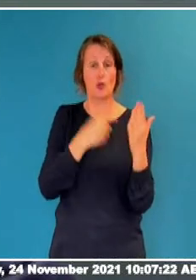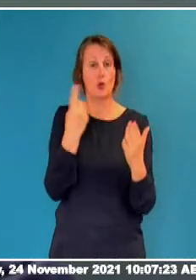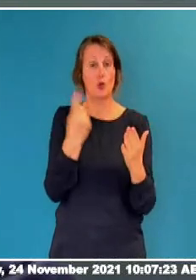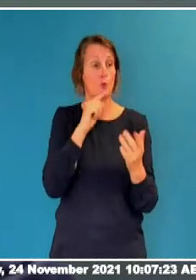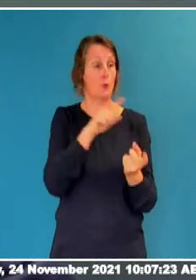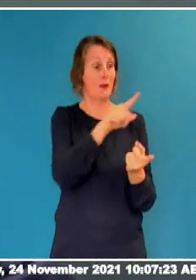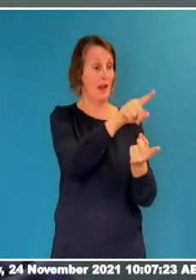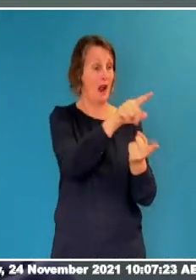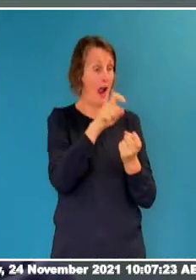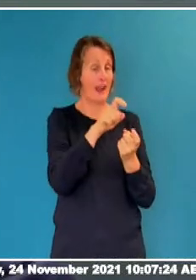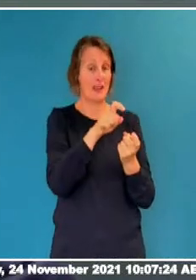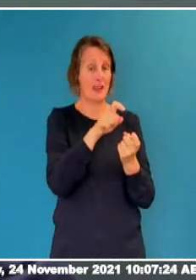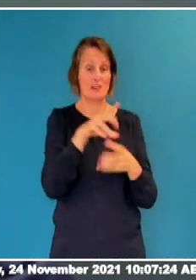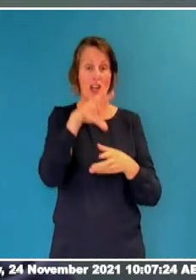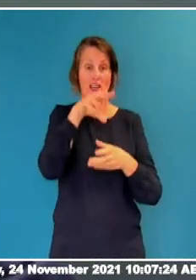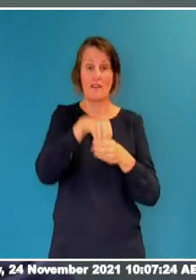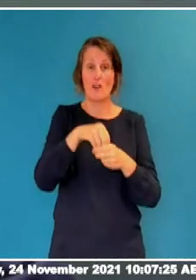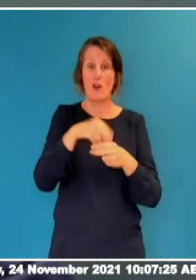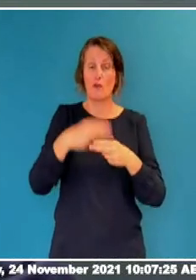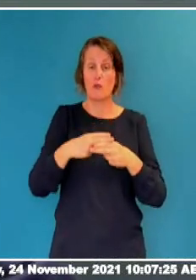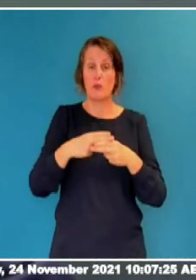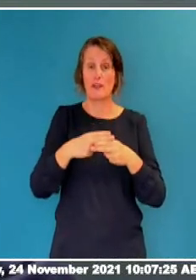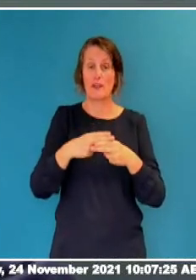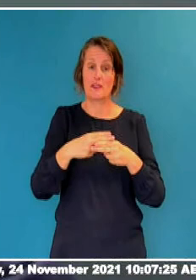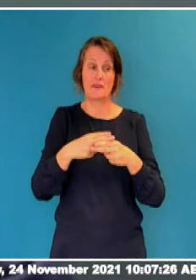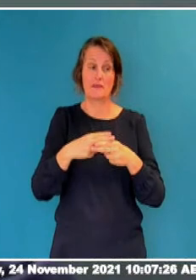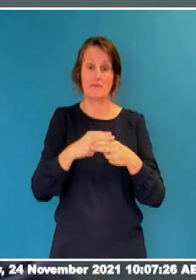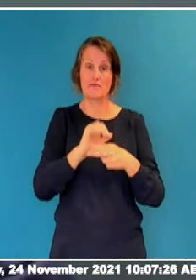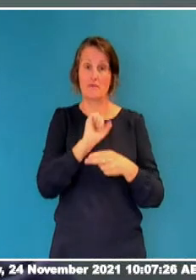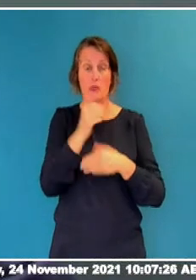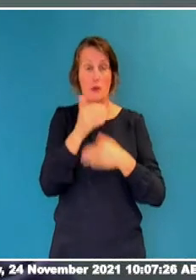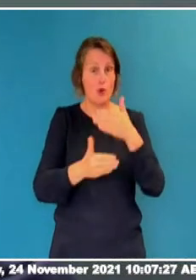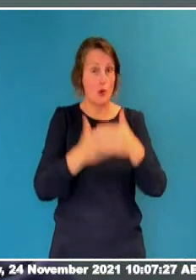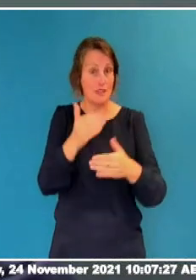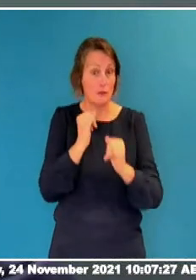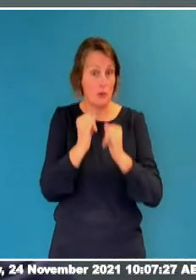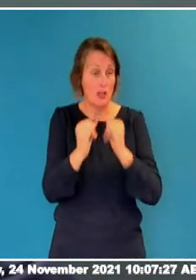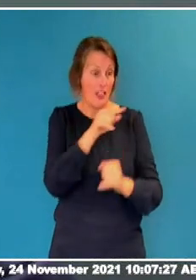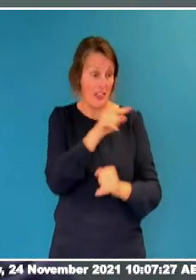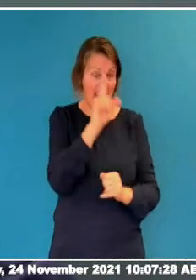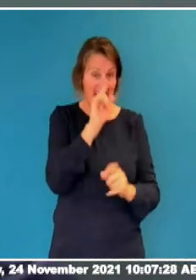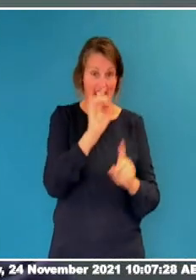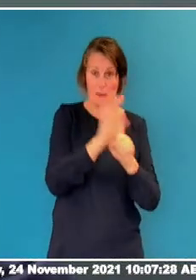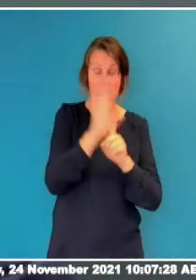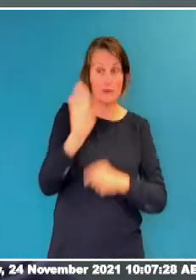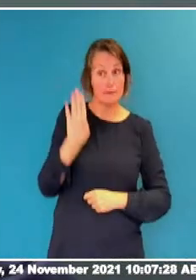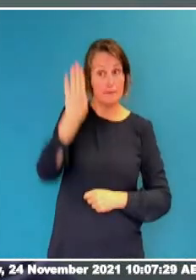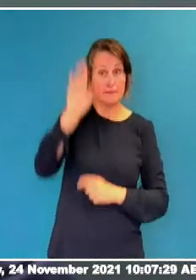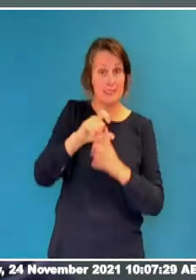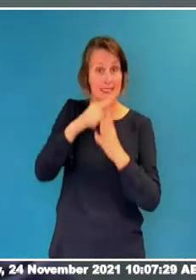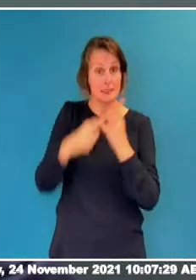recruitment process, to self identify as to whether or not they have a disability and if so what support they need.